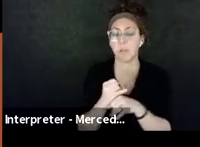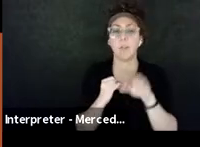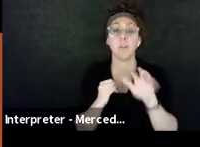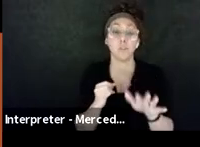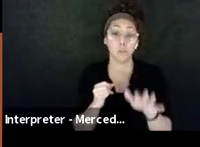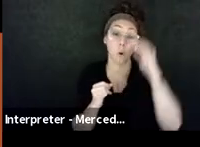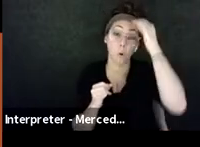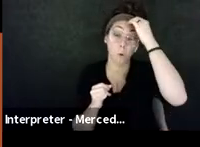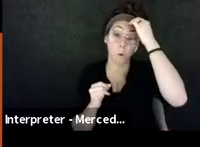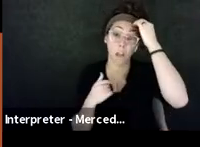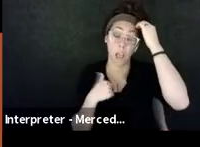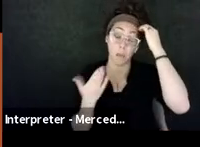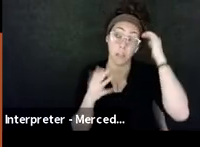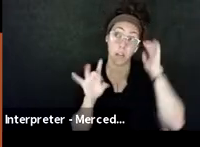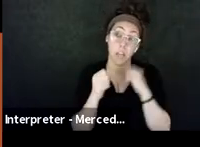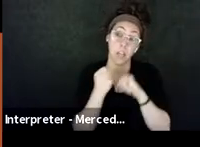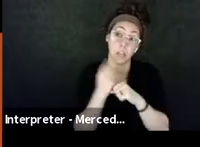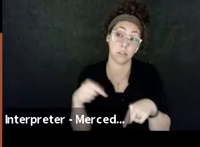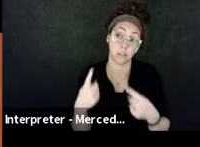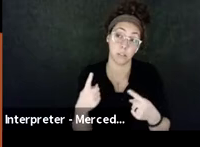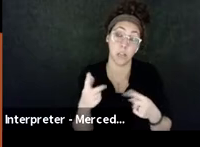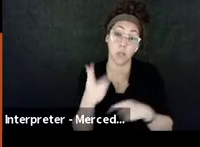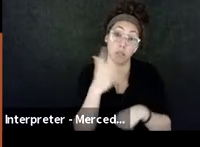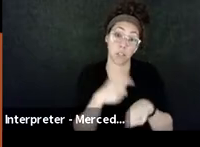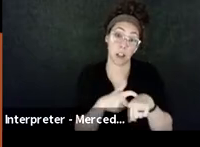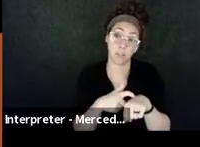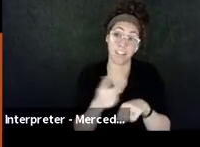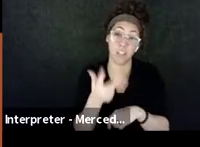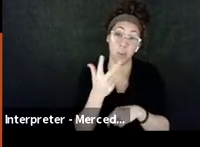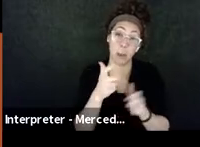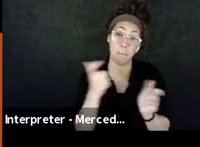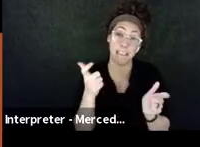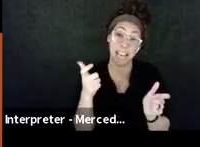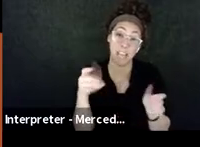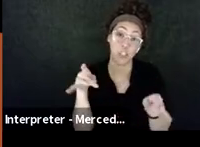Natalie Chavez: I've been here eight years and I've been approached three times by large donors who want to build housing for Fresno City.